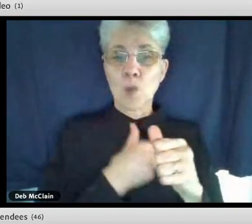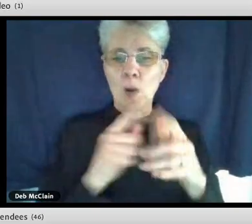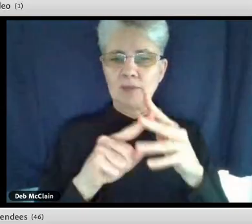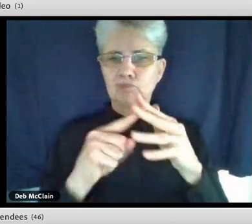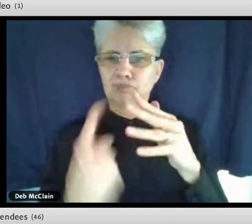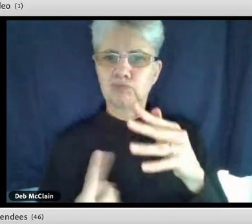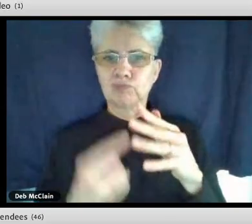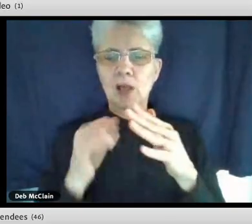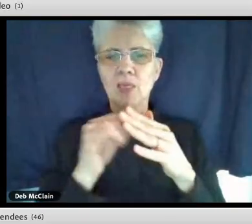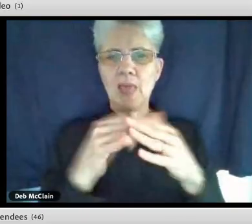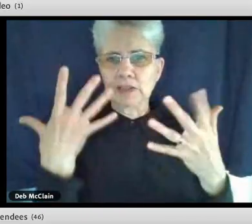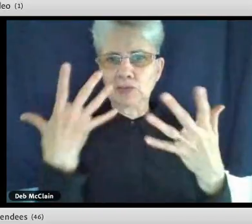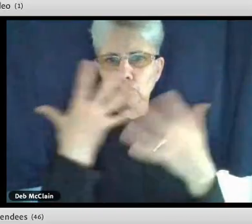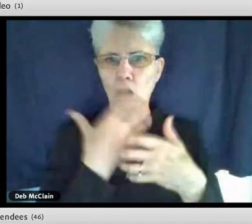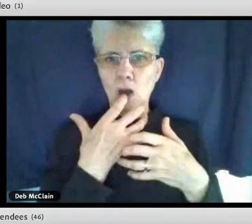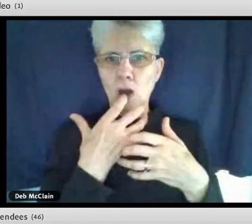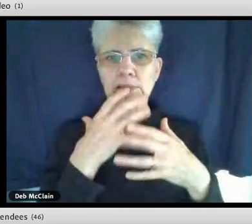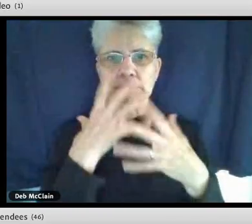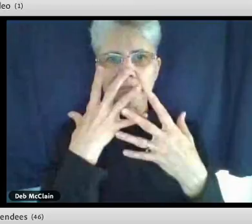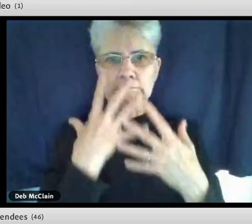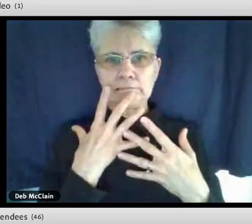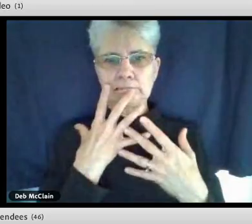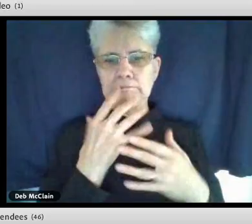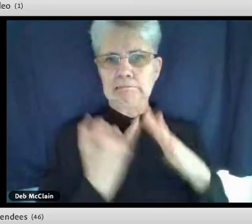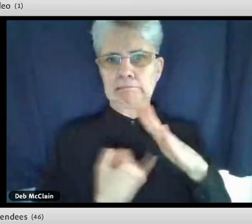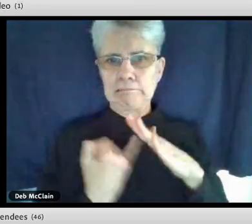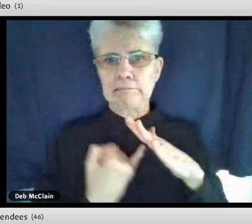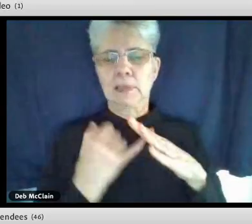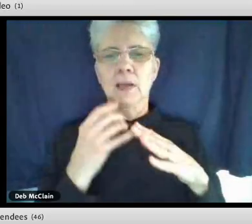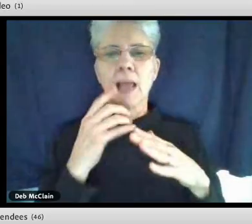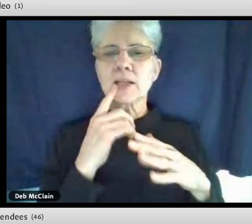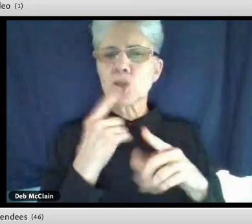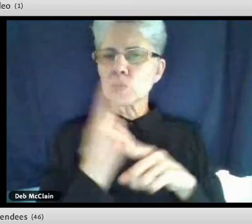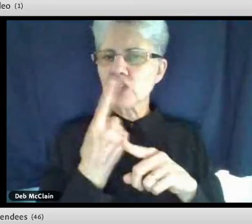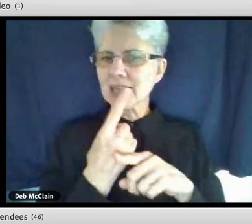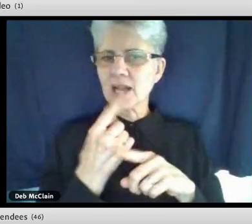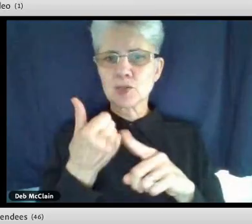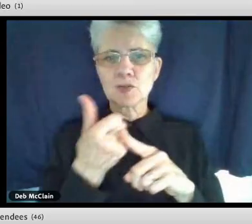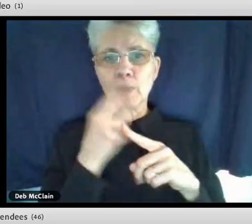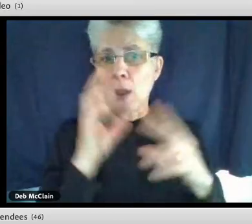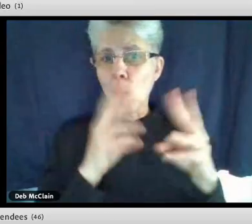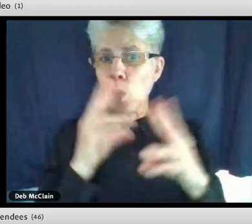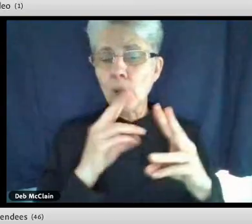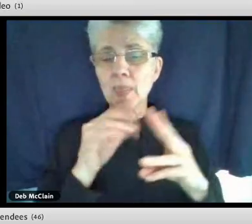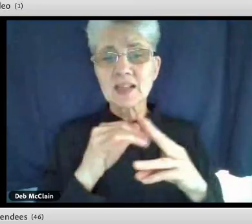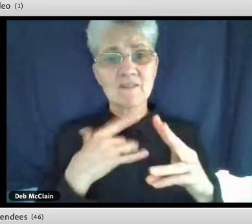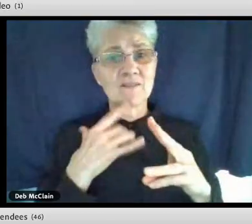and don't chastise yourself for worry. Your feelings are valid, and you're allowed to worry